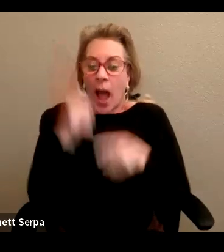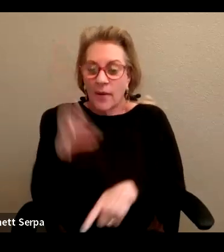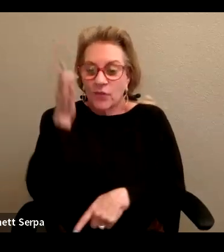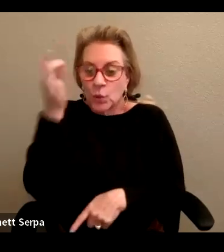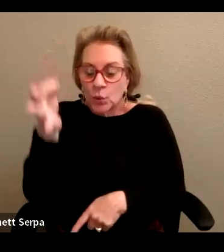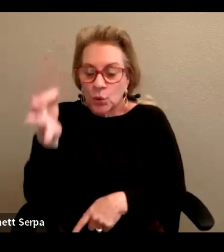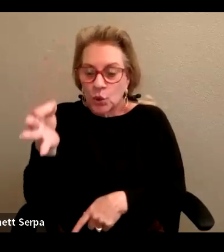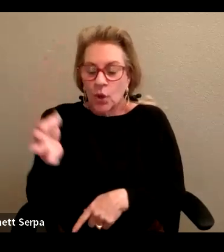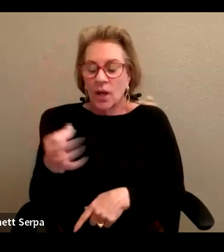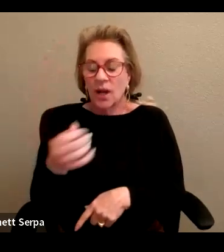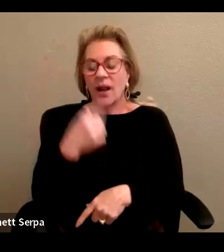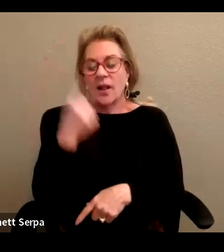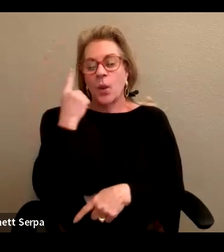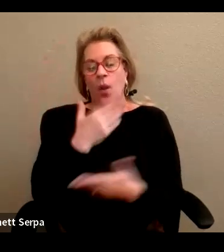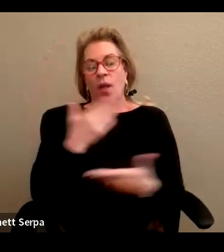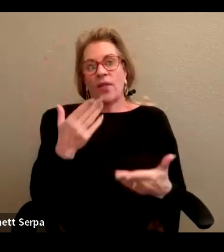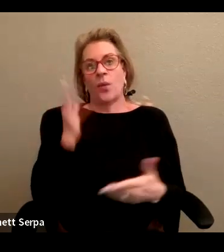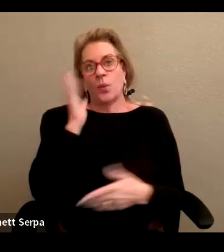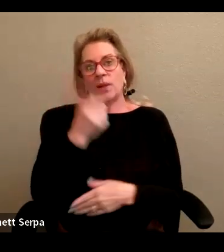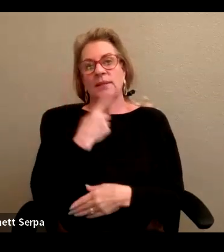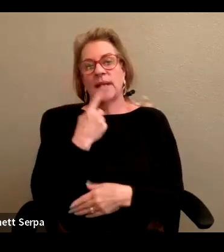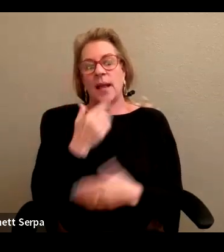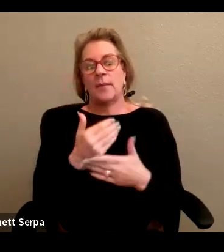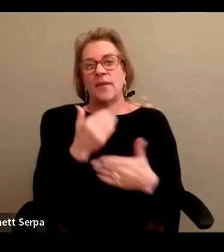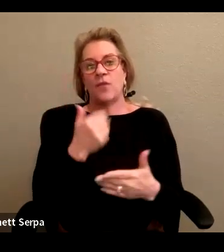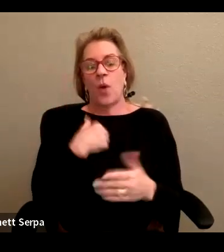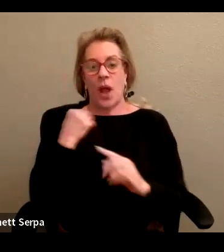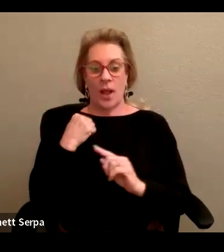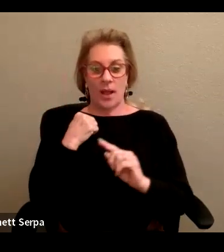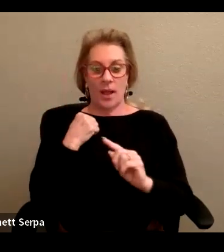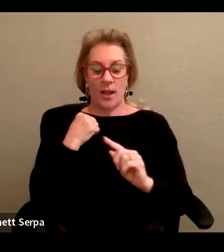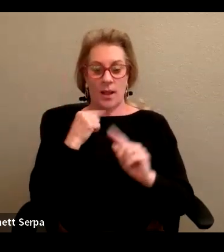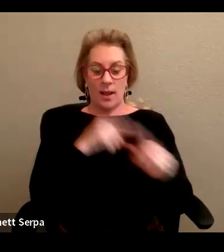I I think one thing I will say I before I came to the doj I worked at another State Attorney